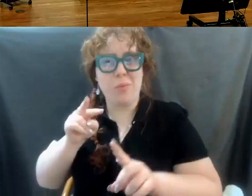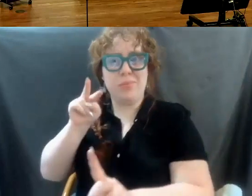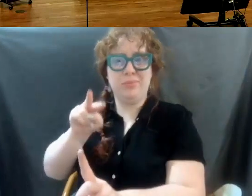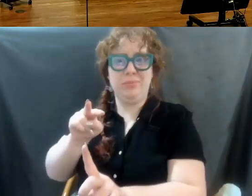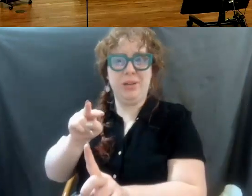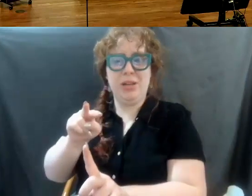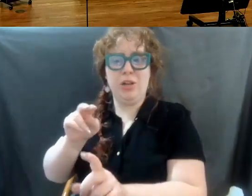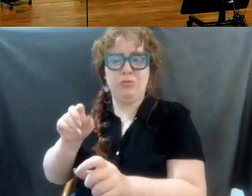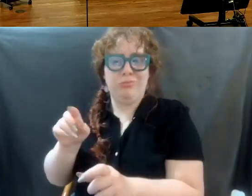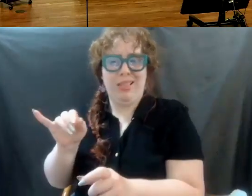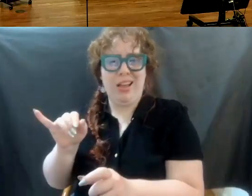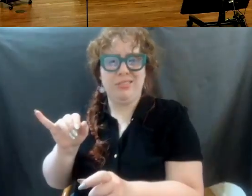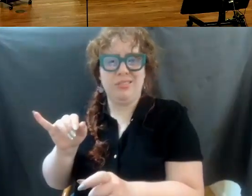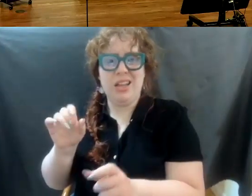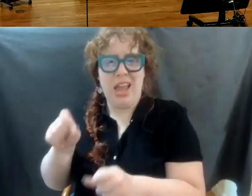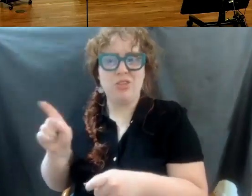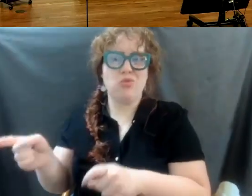And so it's really about ability to produce, right.